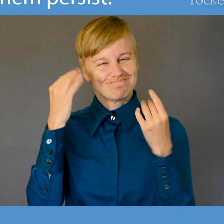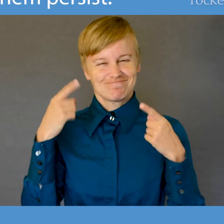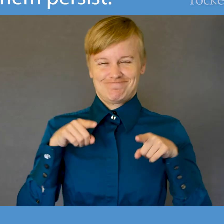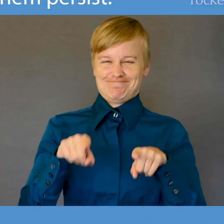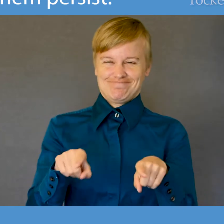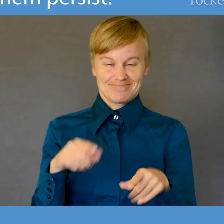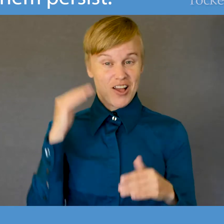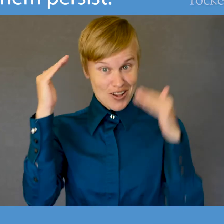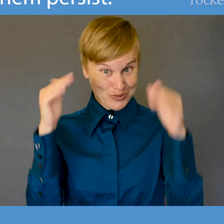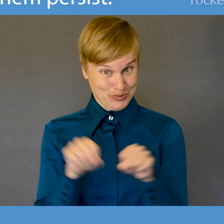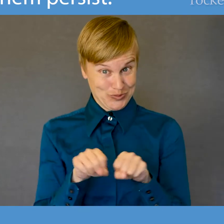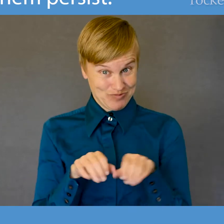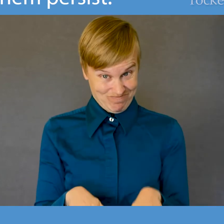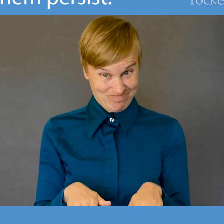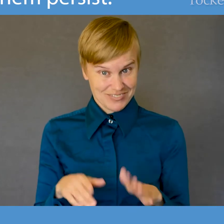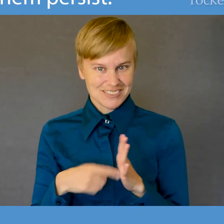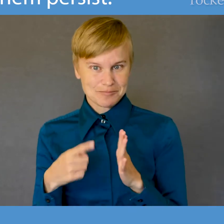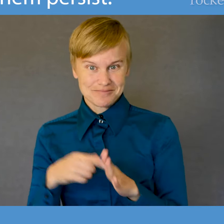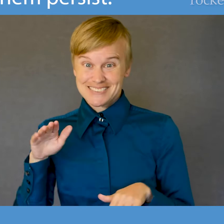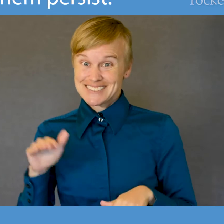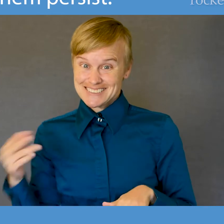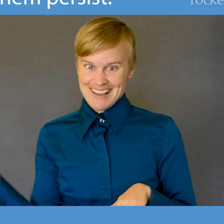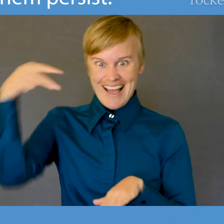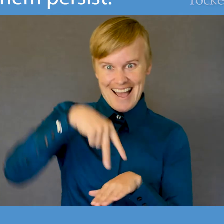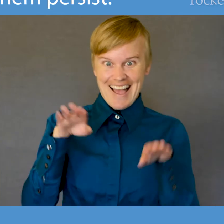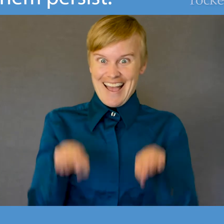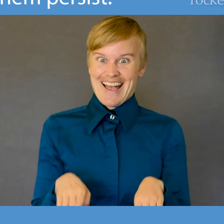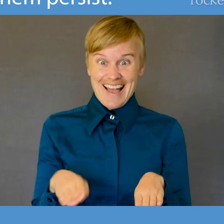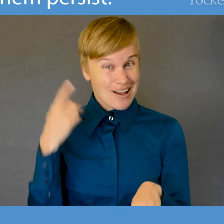I often think about how little kids sometimes will stand on the top of the shoes of an adult.